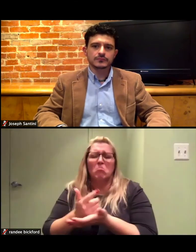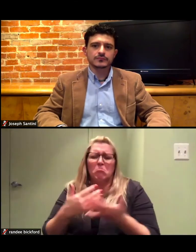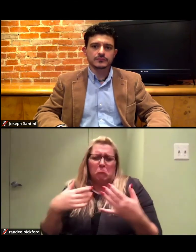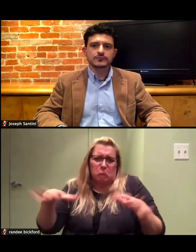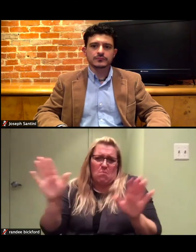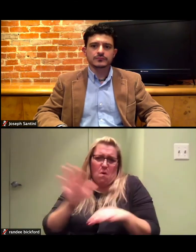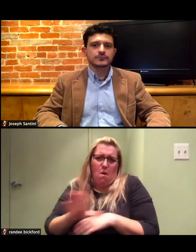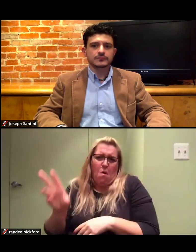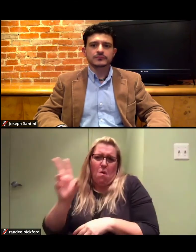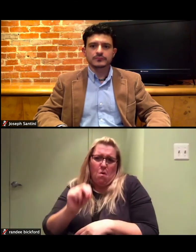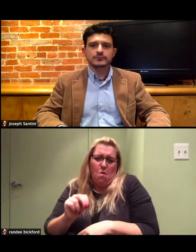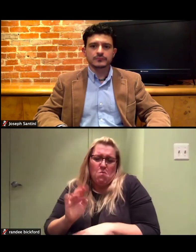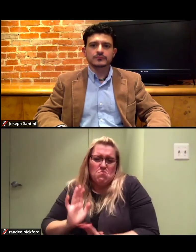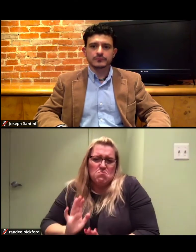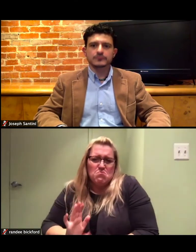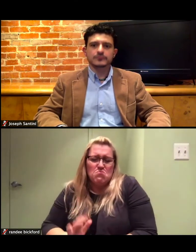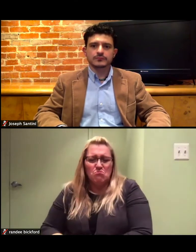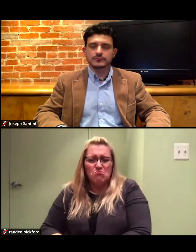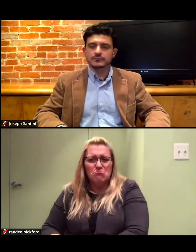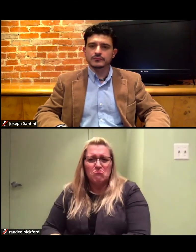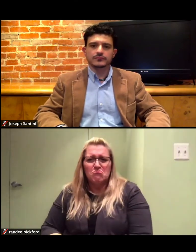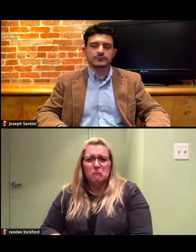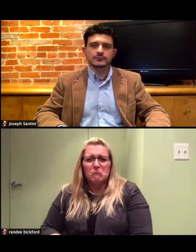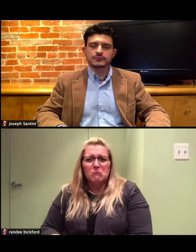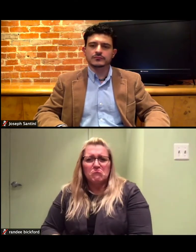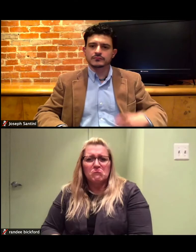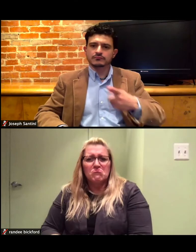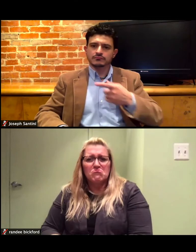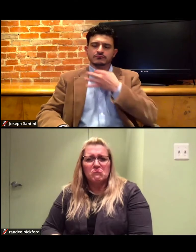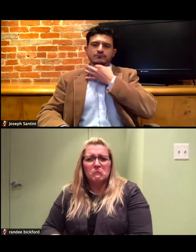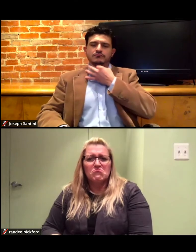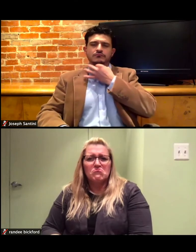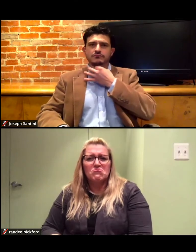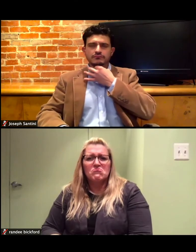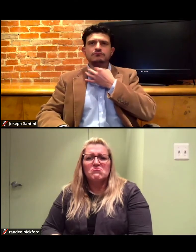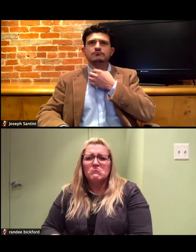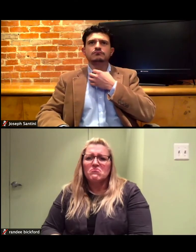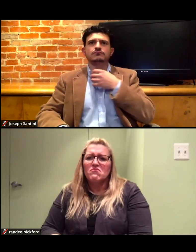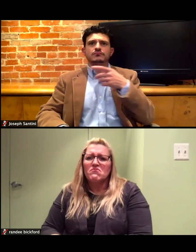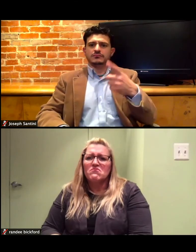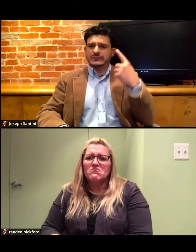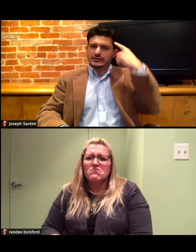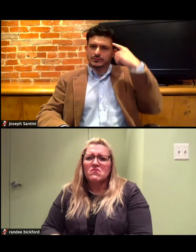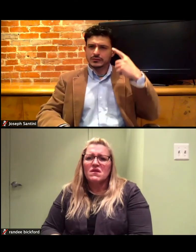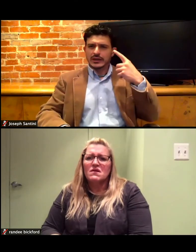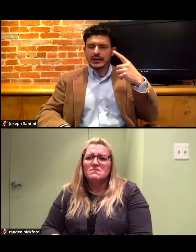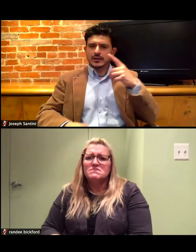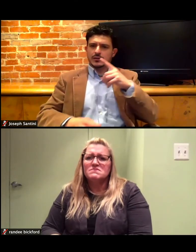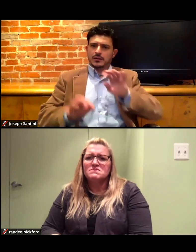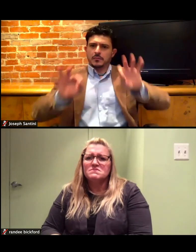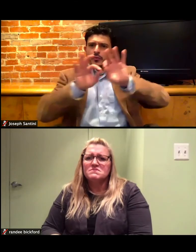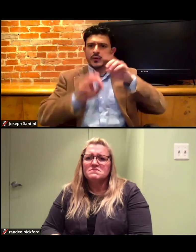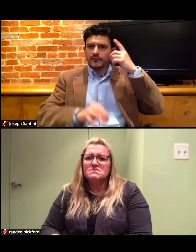You wanna give them some guidance and then when they get out into the real world college or after, then they can be on their own.